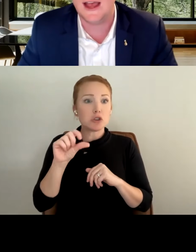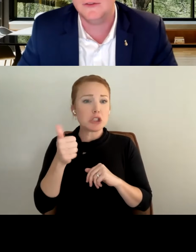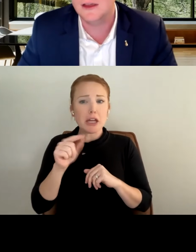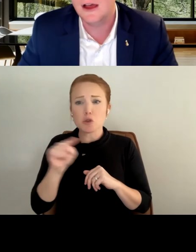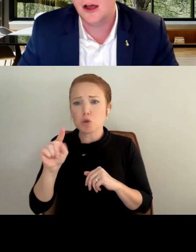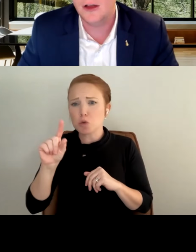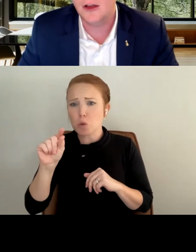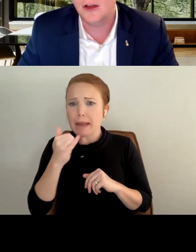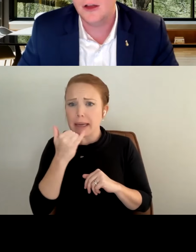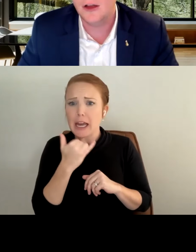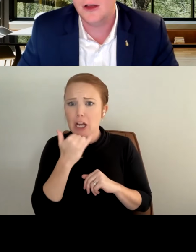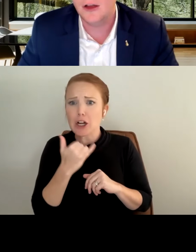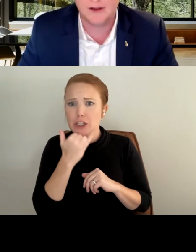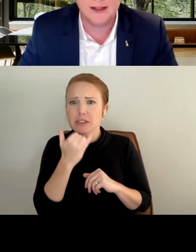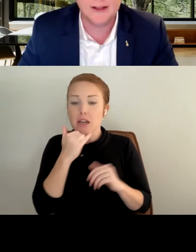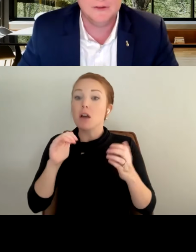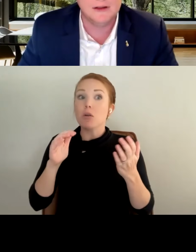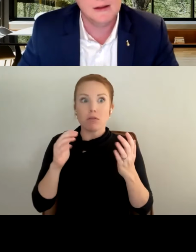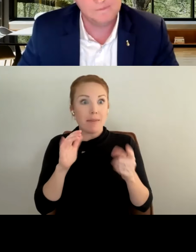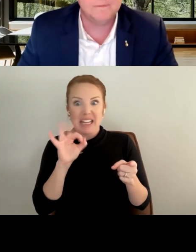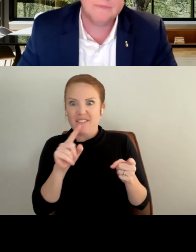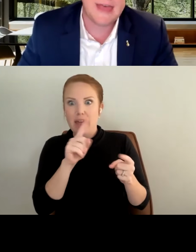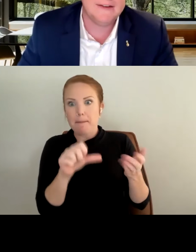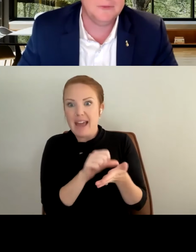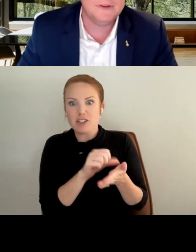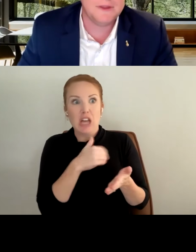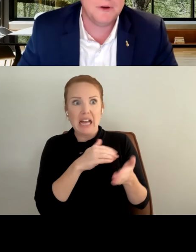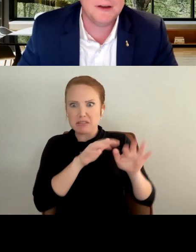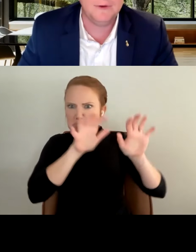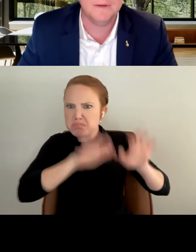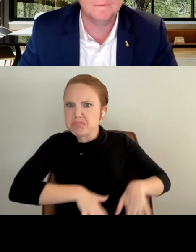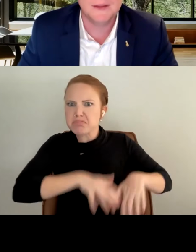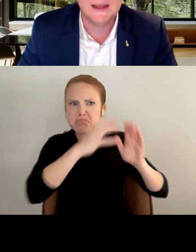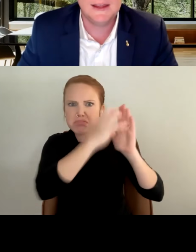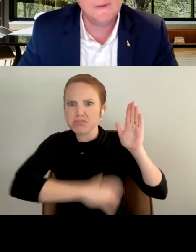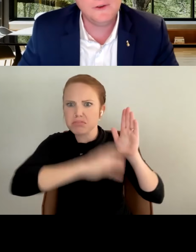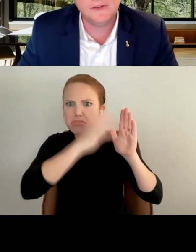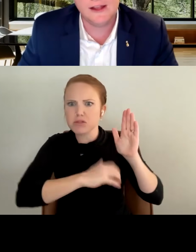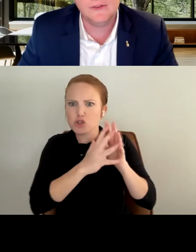that has hundreds and hundreds of elements, that tells me something very different. It gives you a